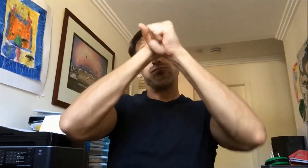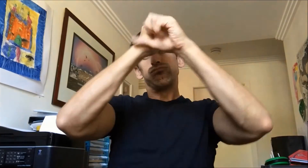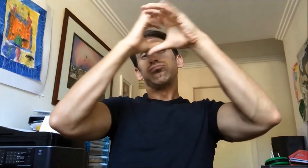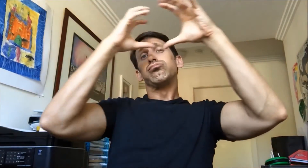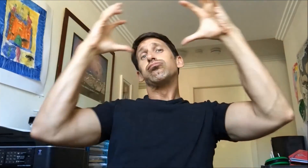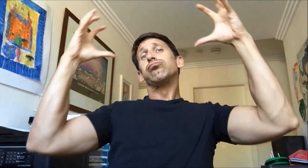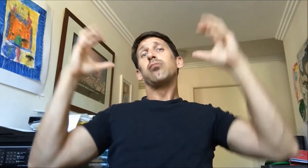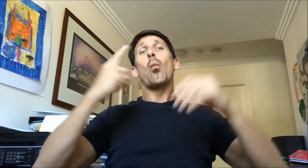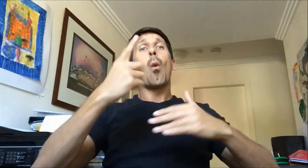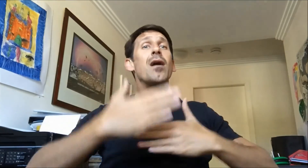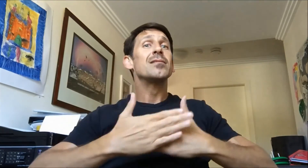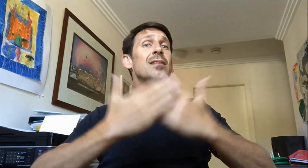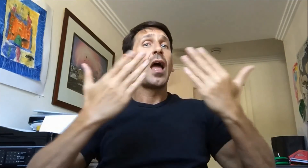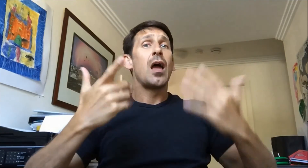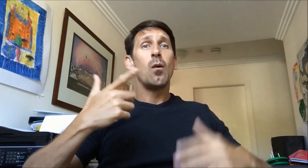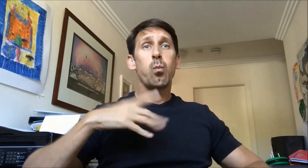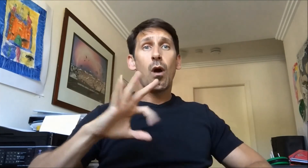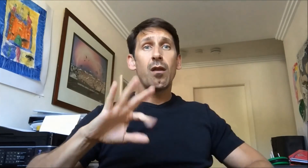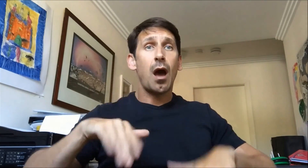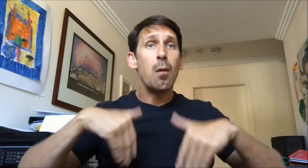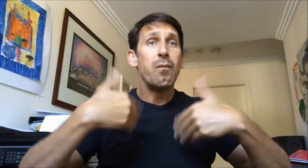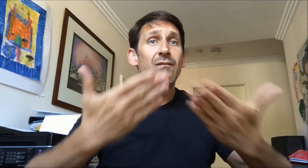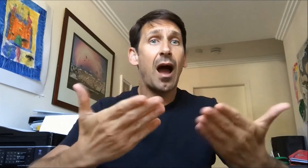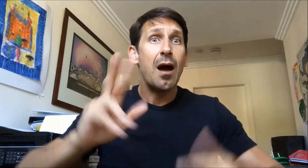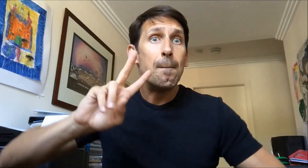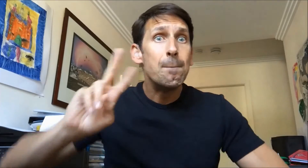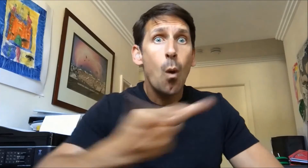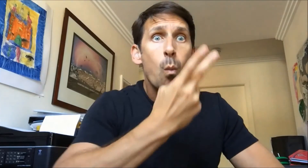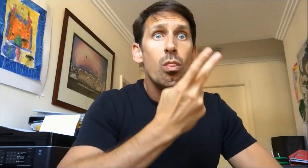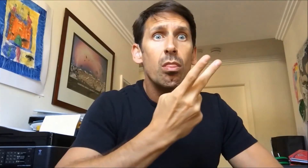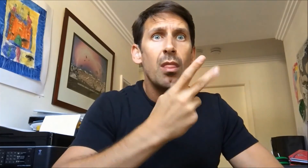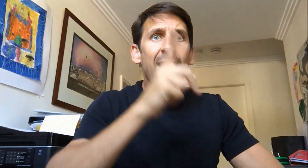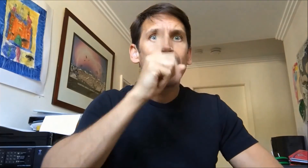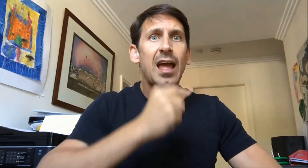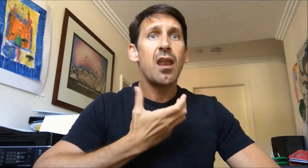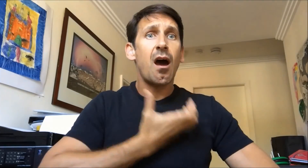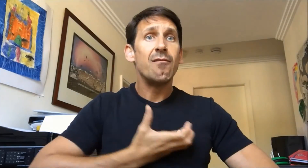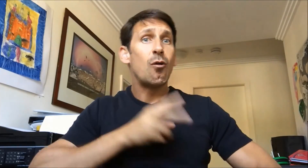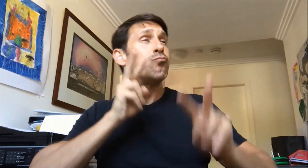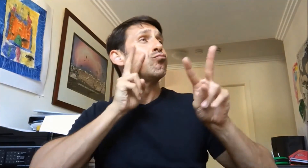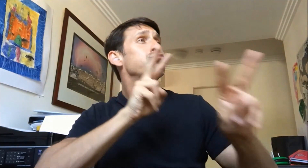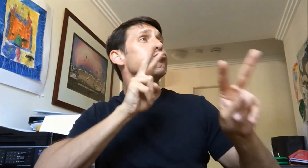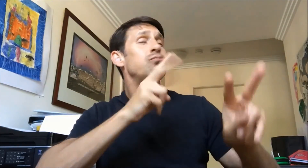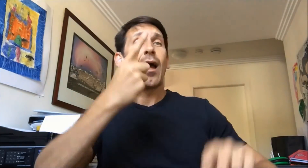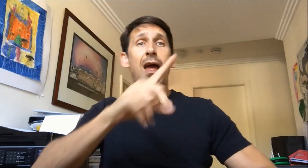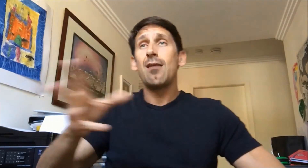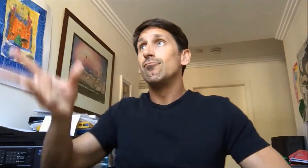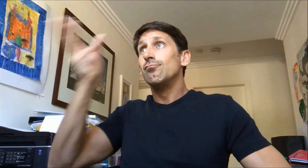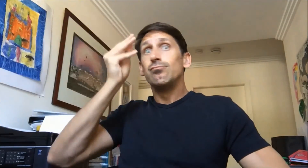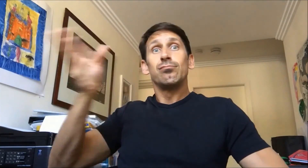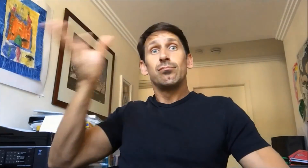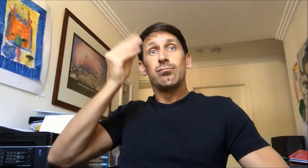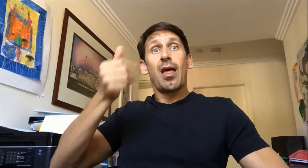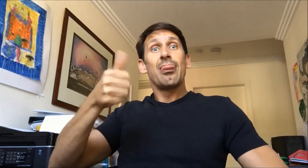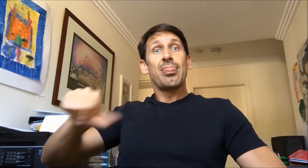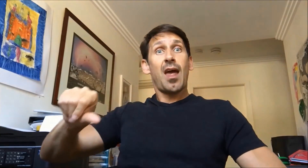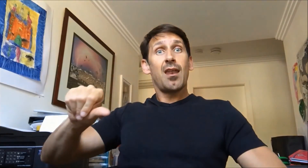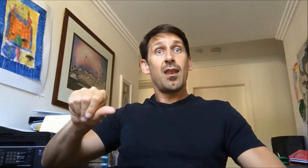My vision is that one day, both captioning and interpreting will be provided so people can comfortably watch the interpreter or captions